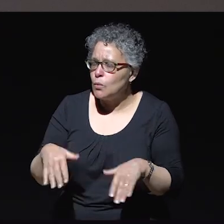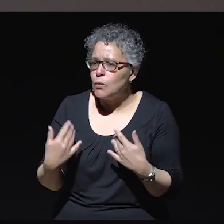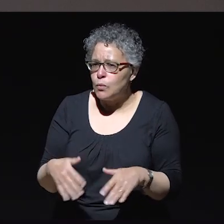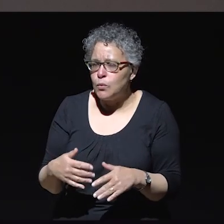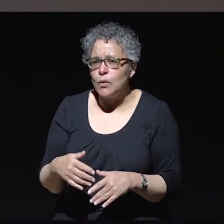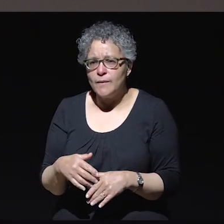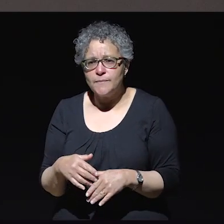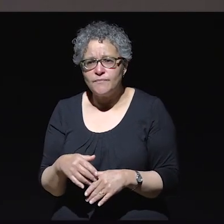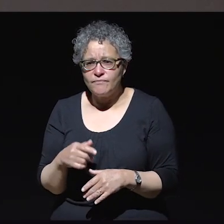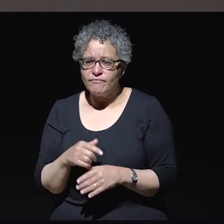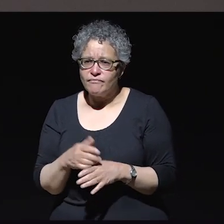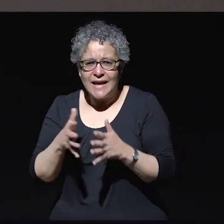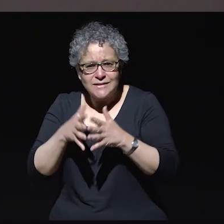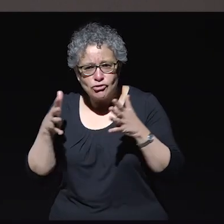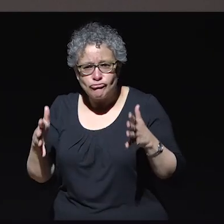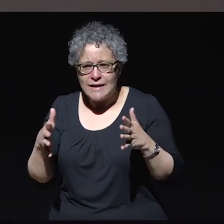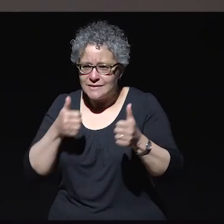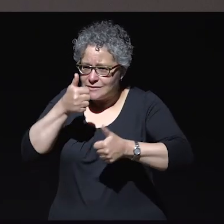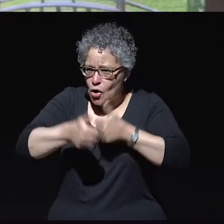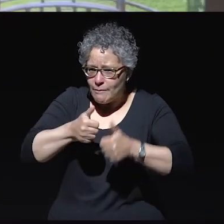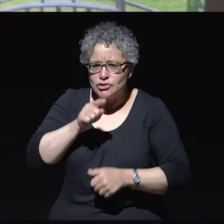his greatest homage to Anthony van Dyck.